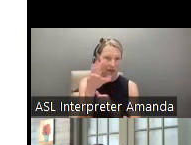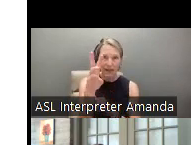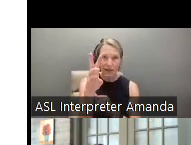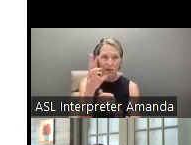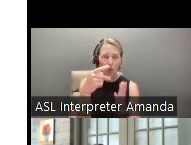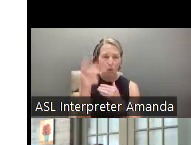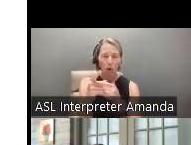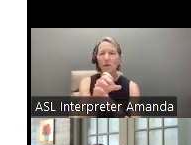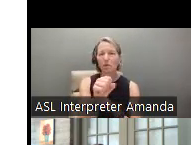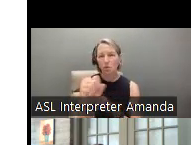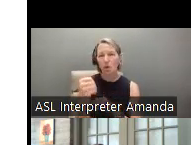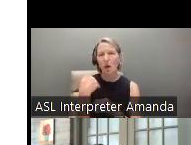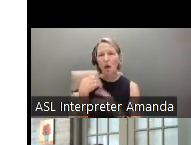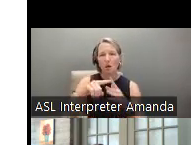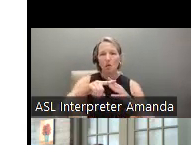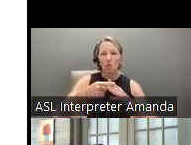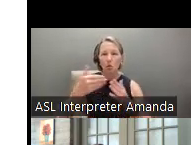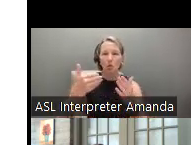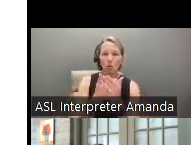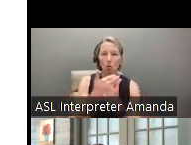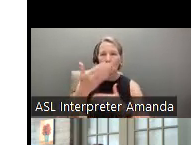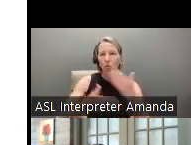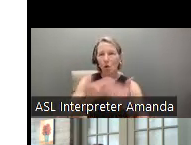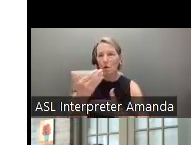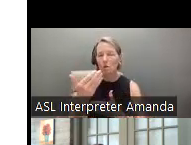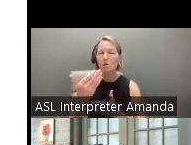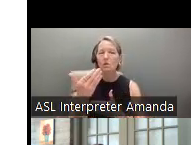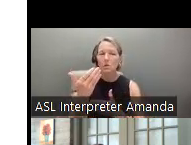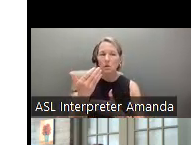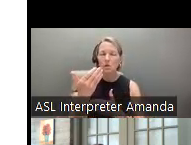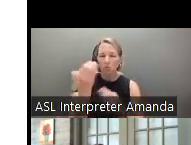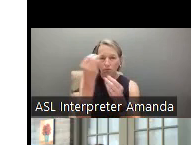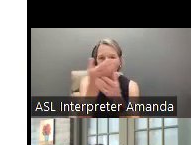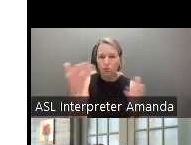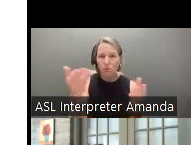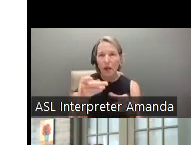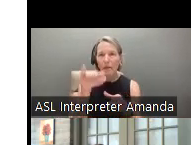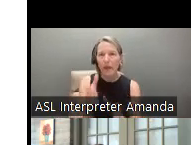um social security has initiated a new process to inform payees that they've been they're going to